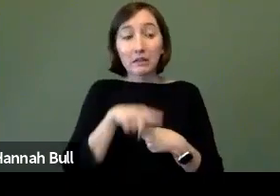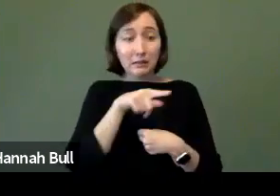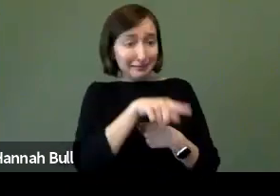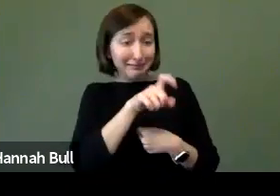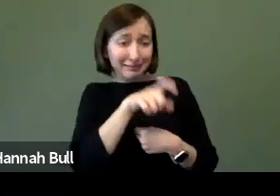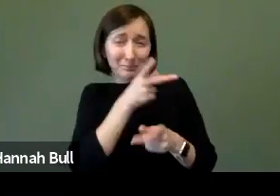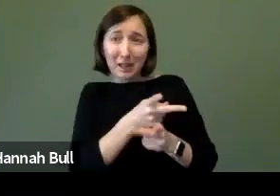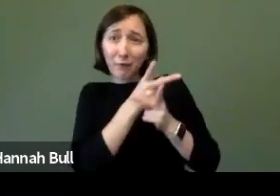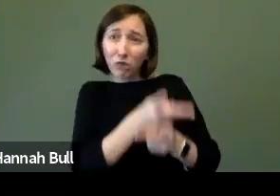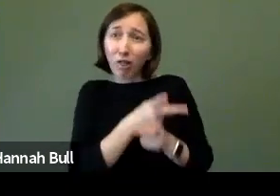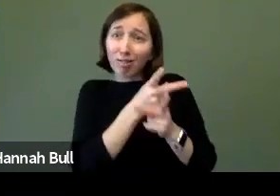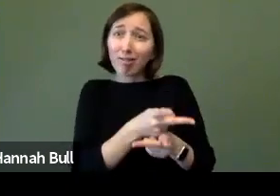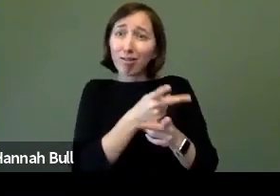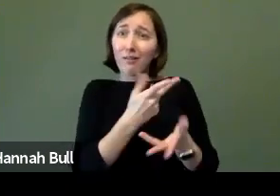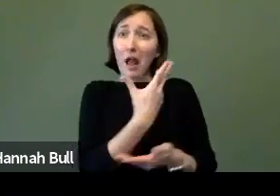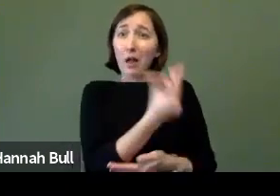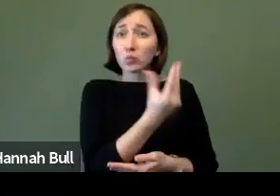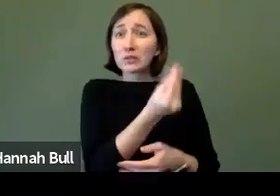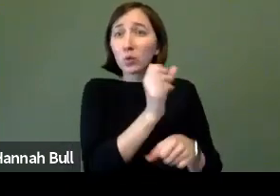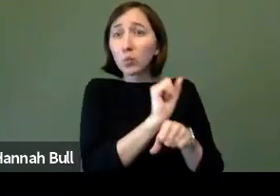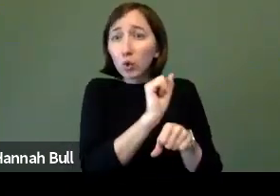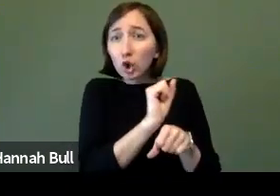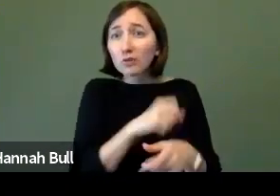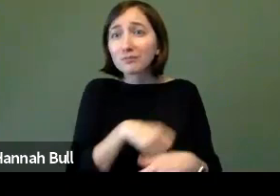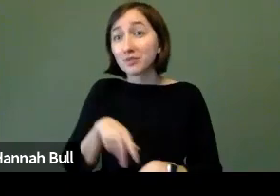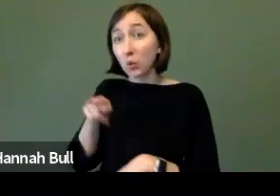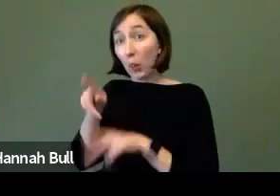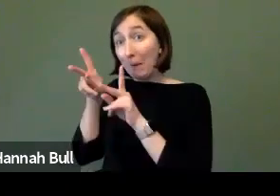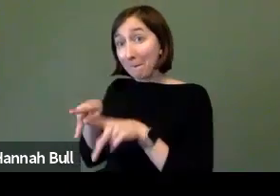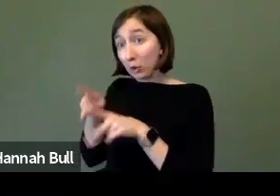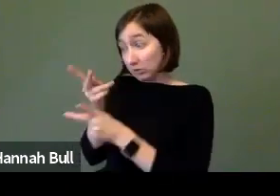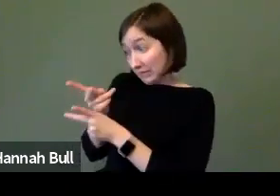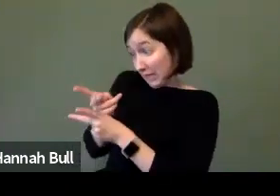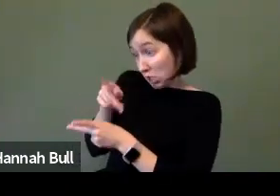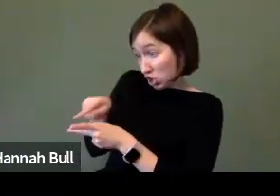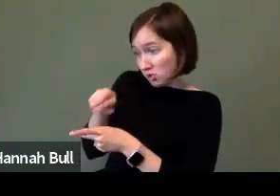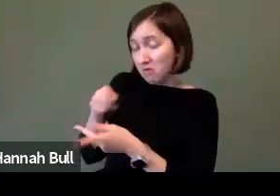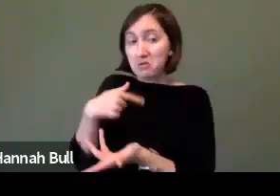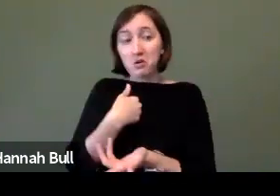such that they don't put at risk a person they work for and with.